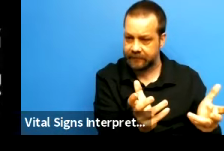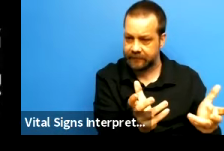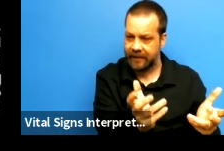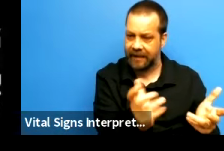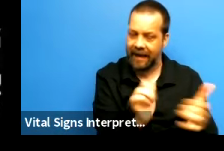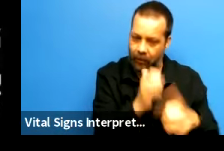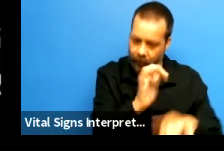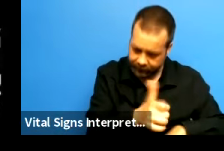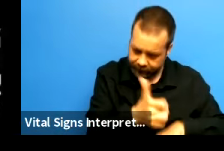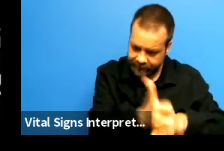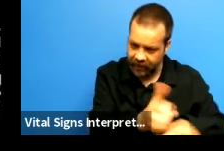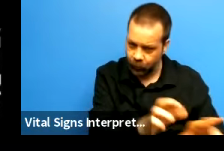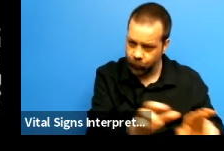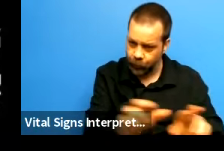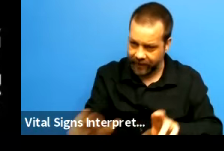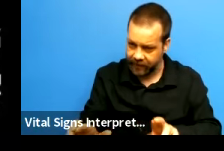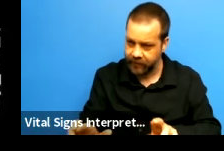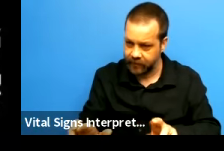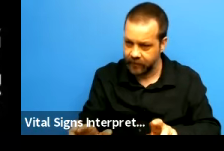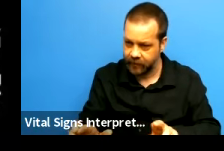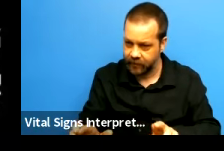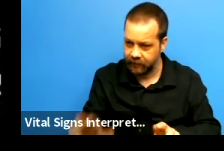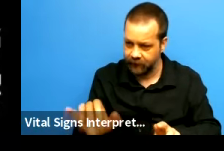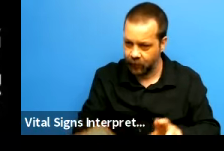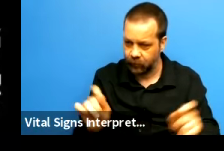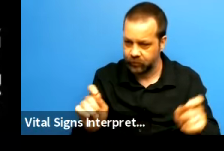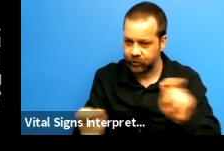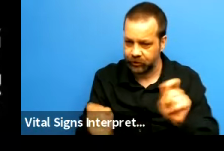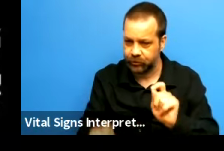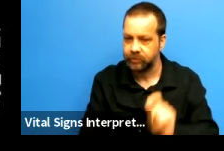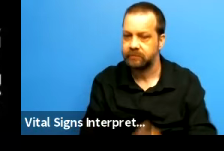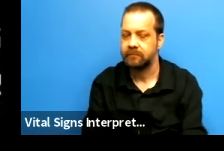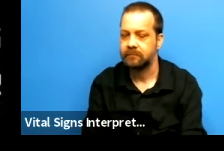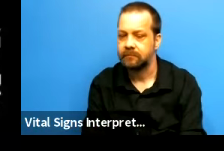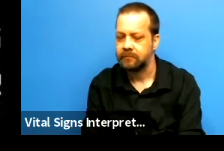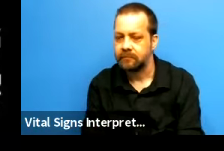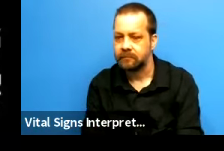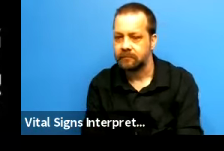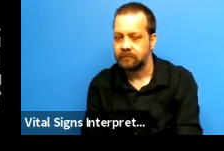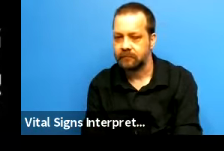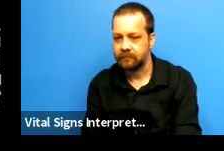to address these changes and also what are the solutions in place